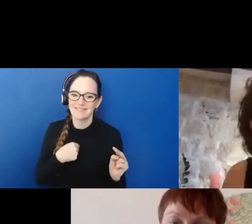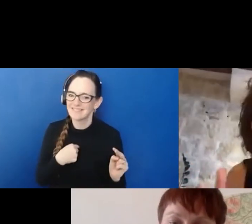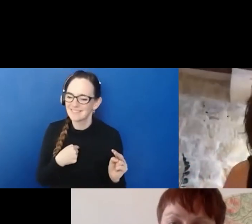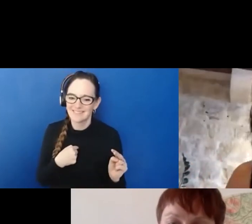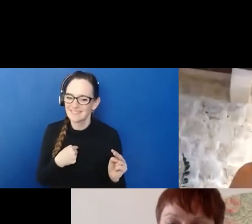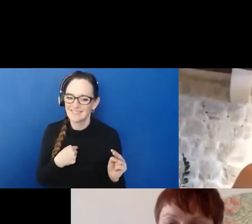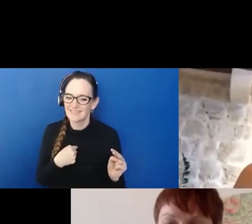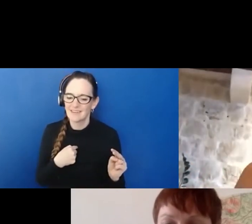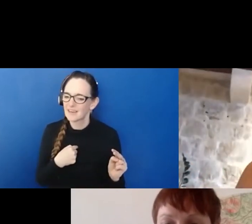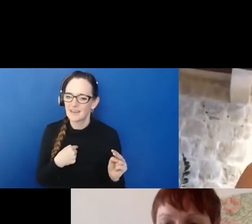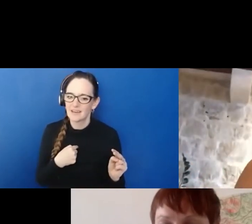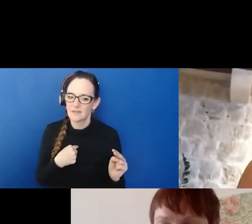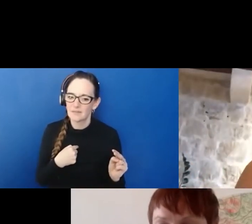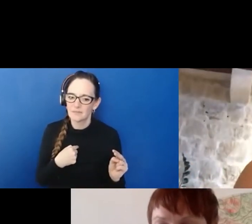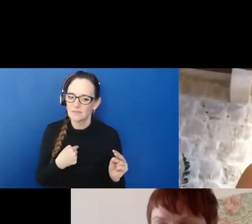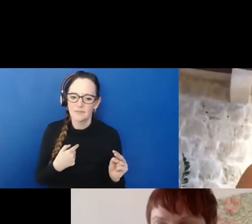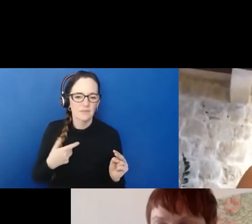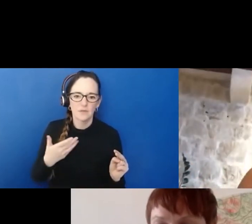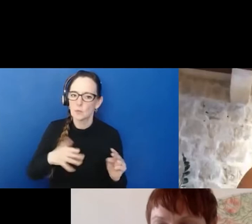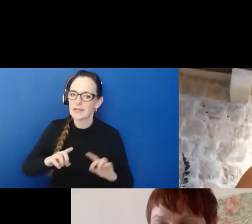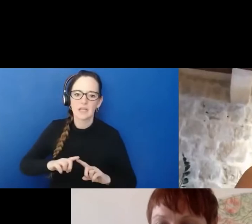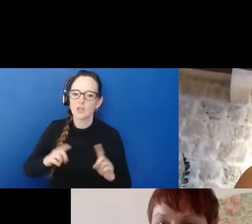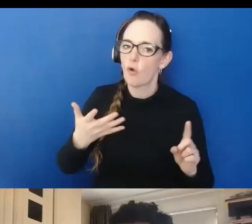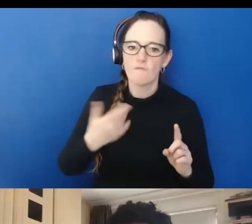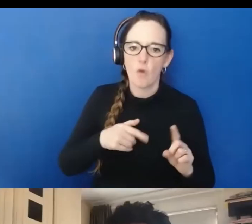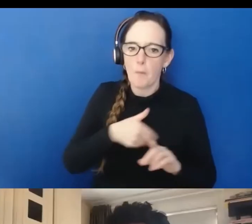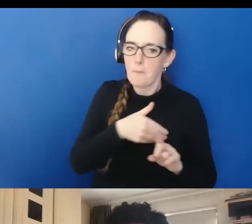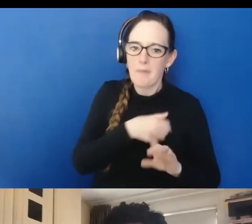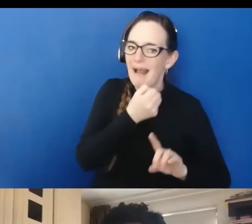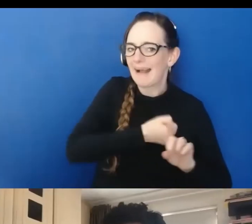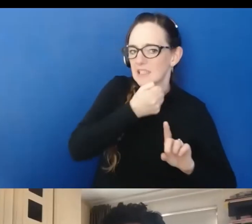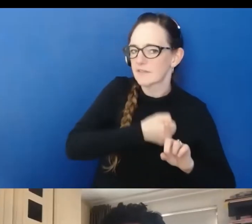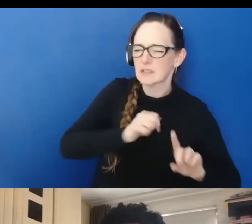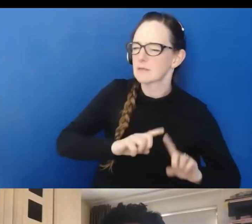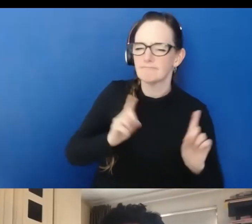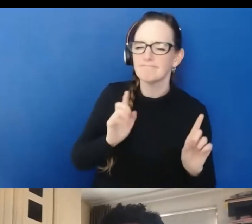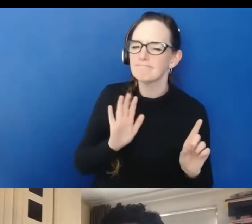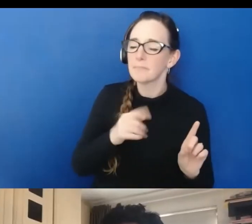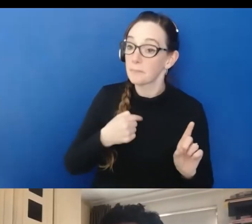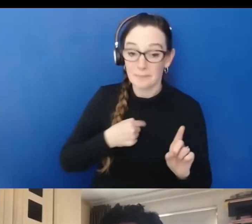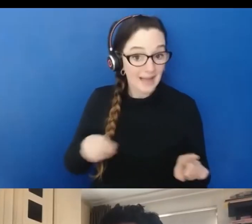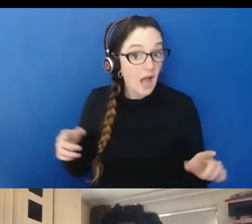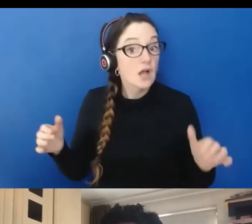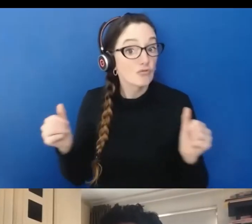organisation and we don't come from this activist background but there's very much the desire